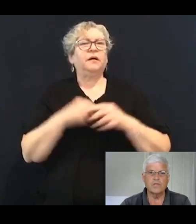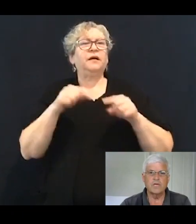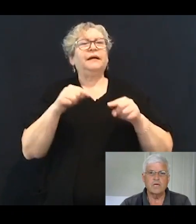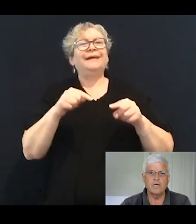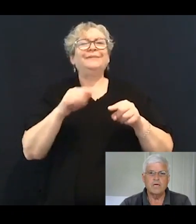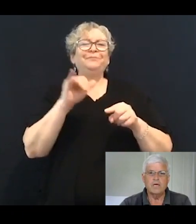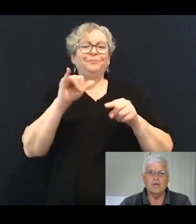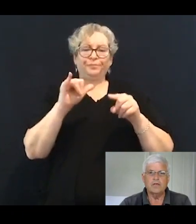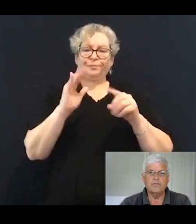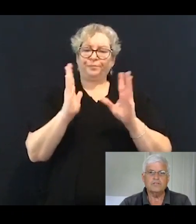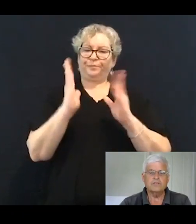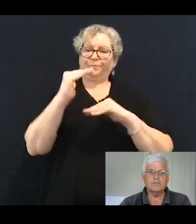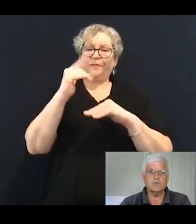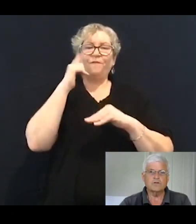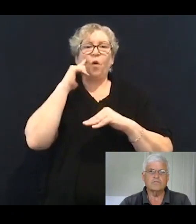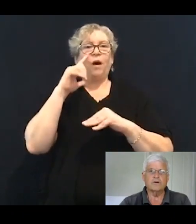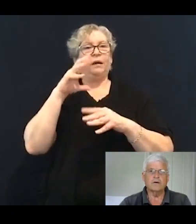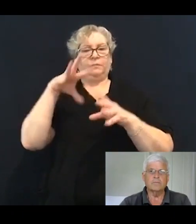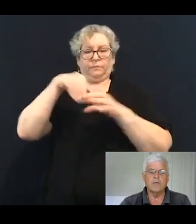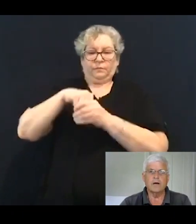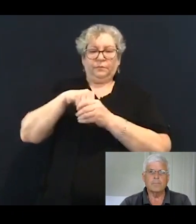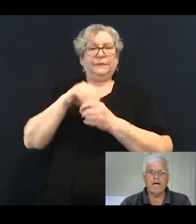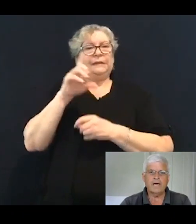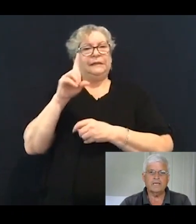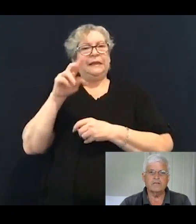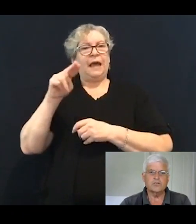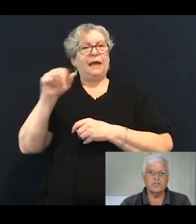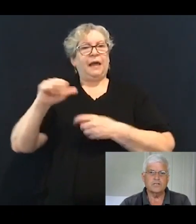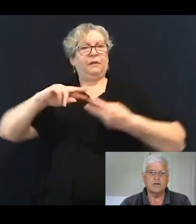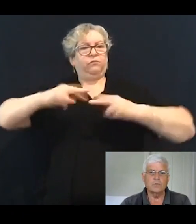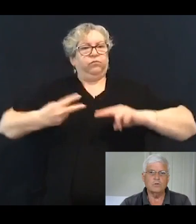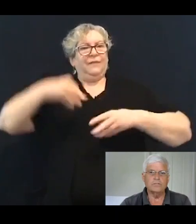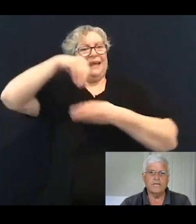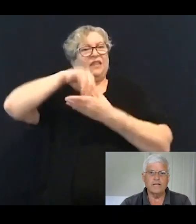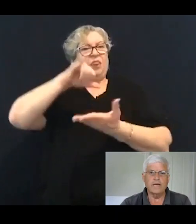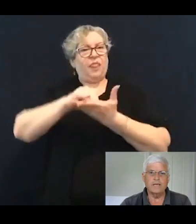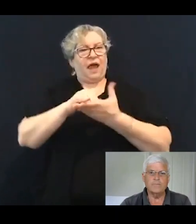This is sort of a package that can hold DNA.